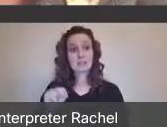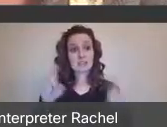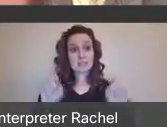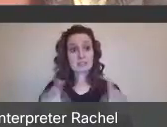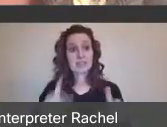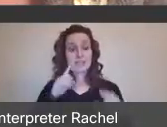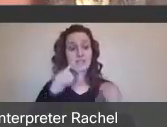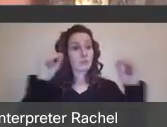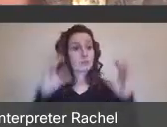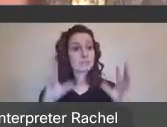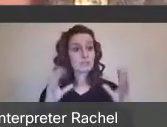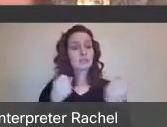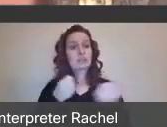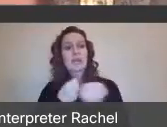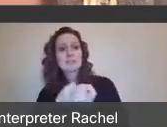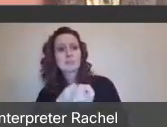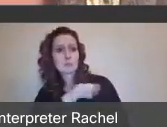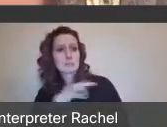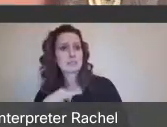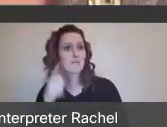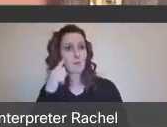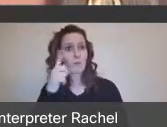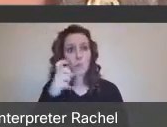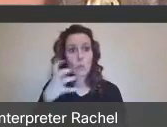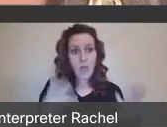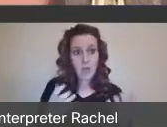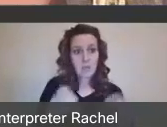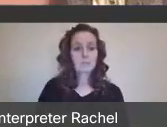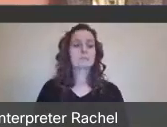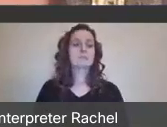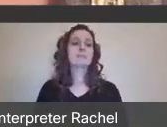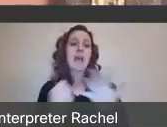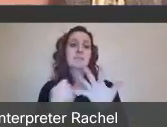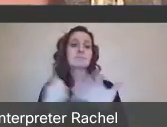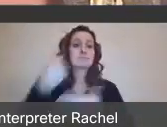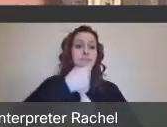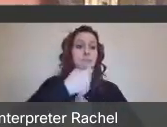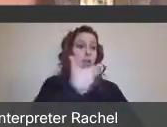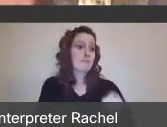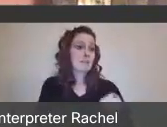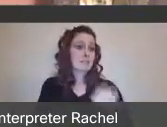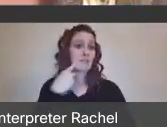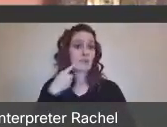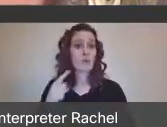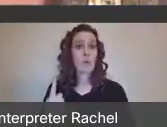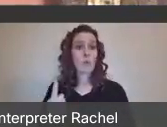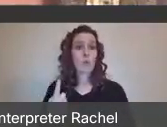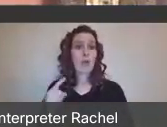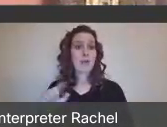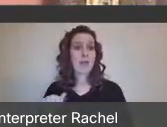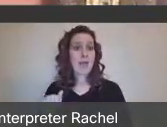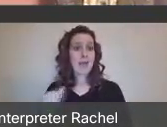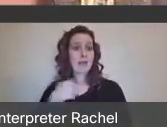in those schools that want it, and priority vaccination of 1A eligible educational staff.